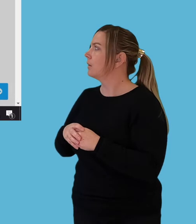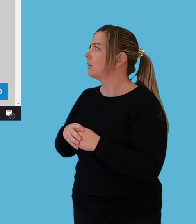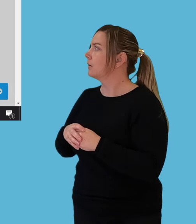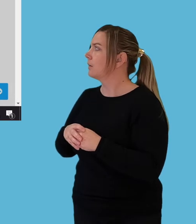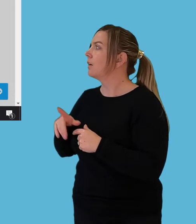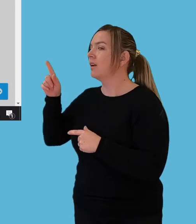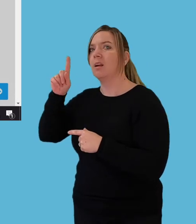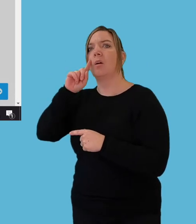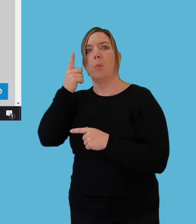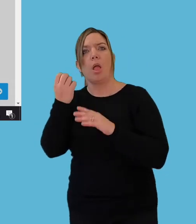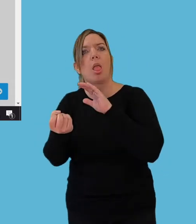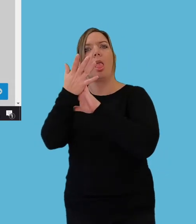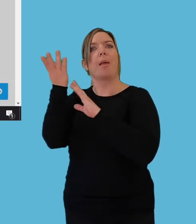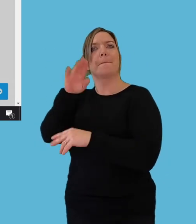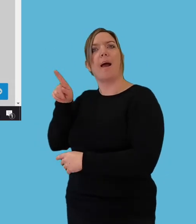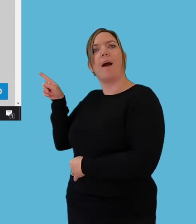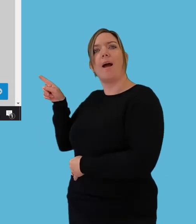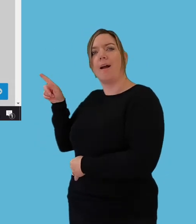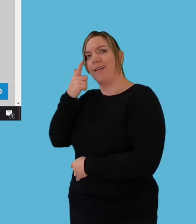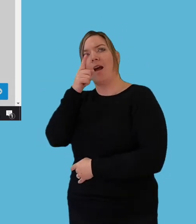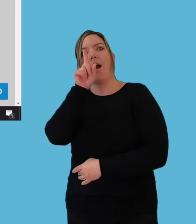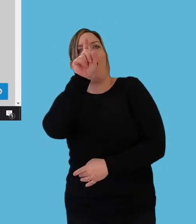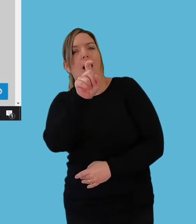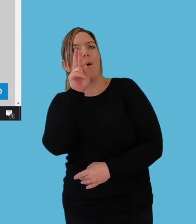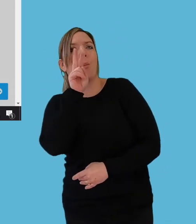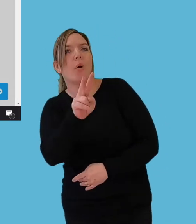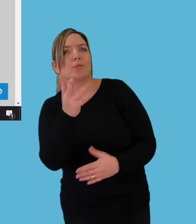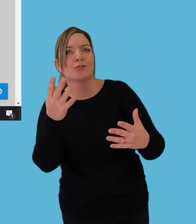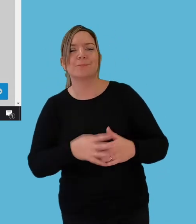And if you refresh the page, you'll see it's returned to be able to be playable.